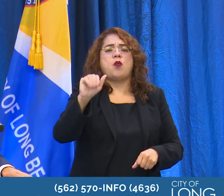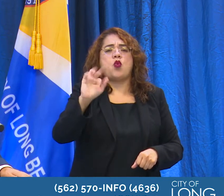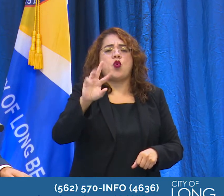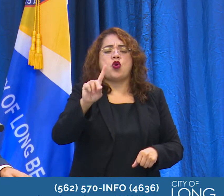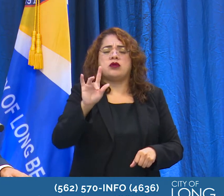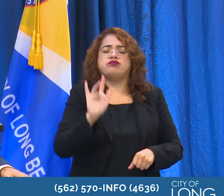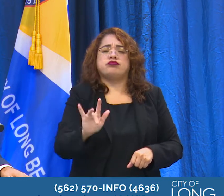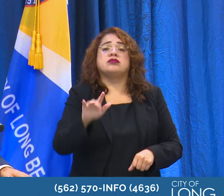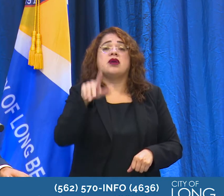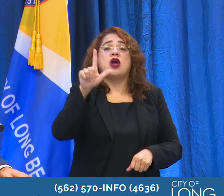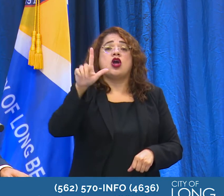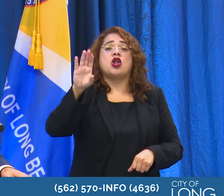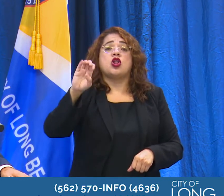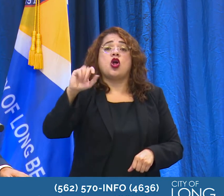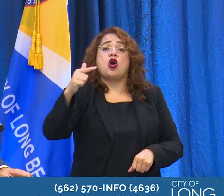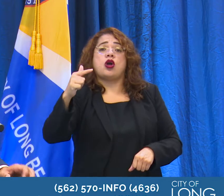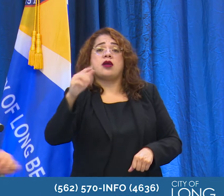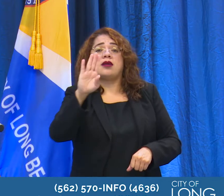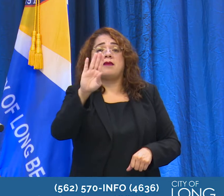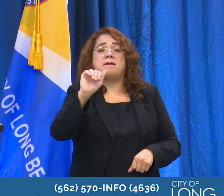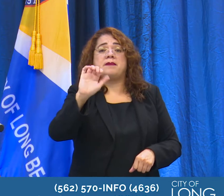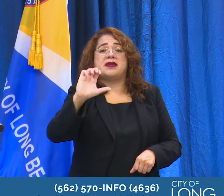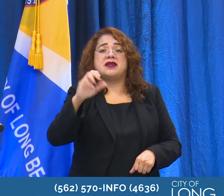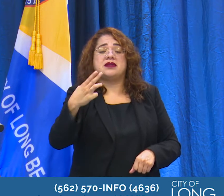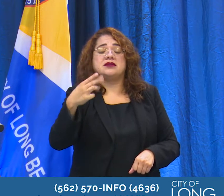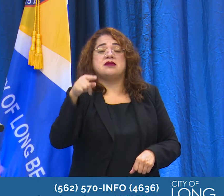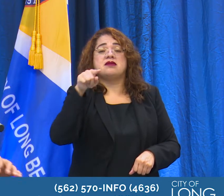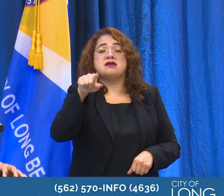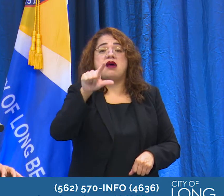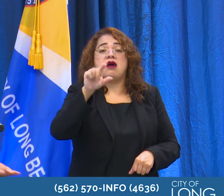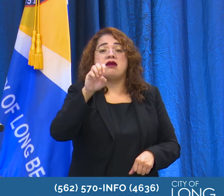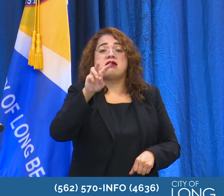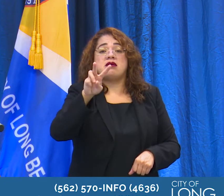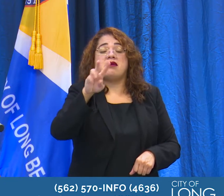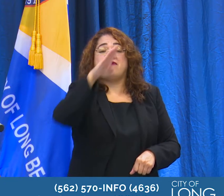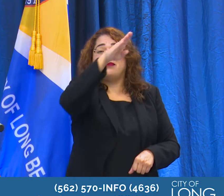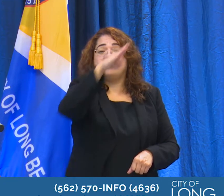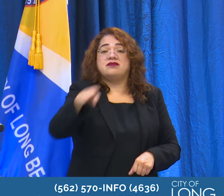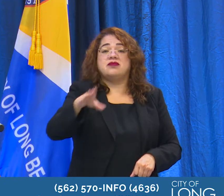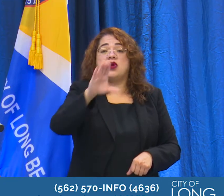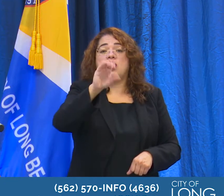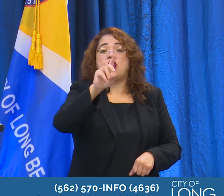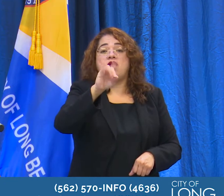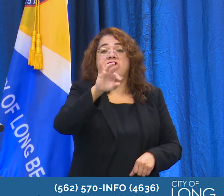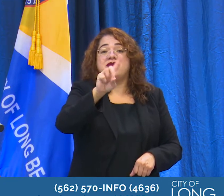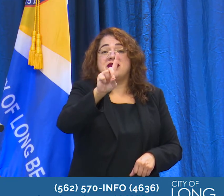website and our dashboard is available there.